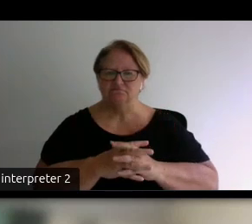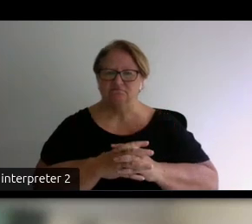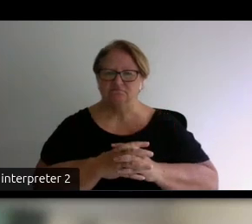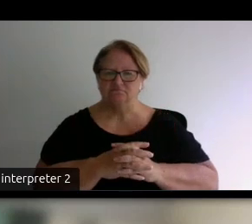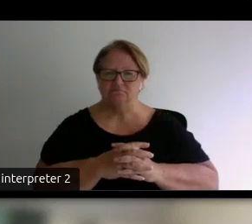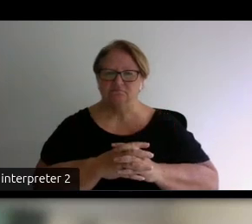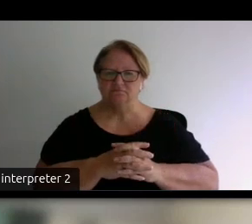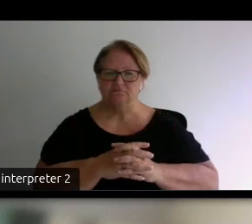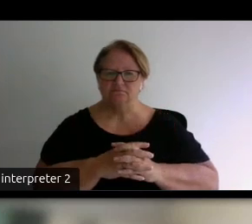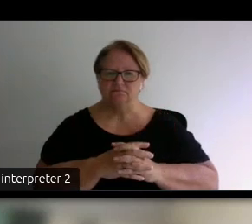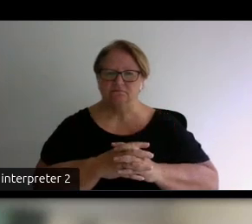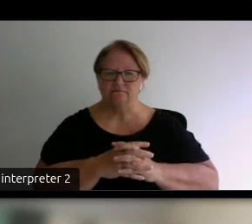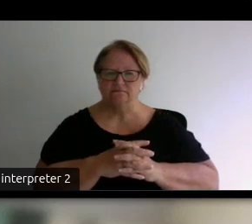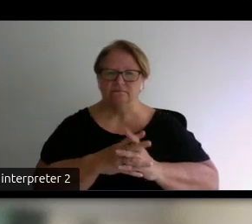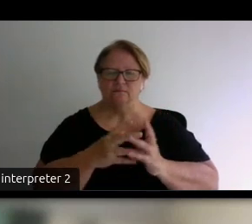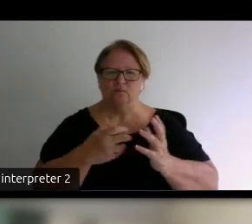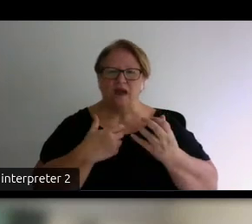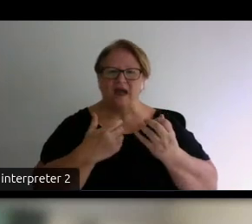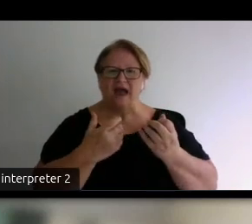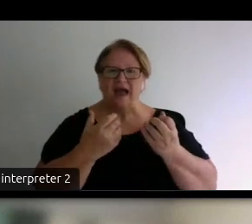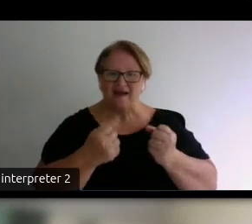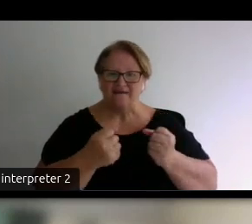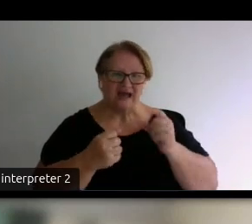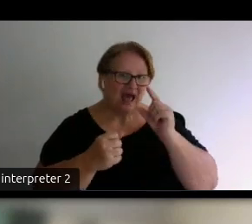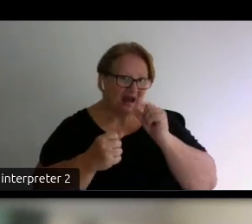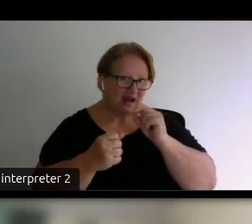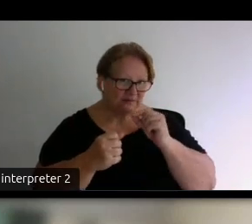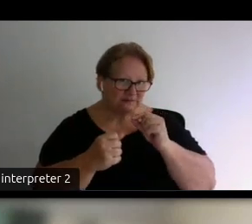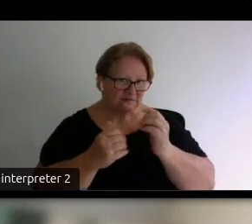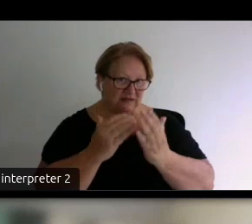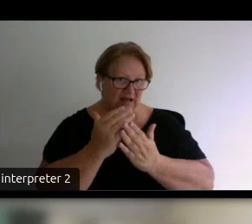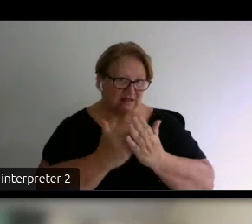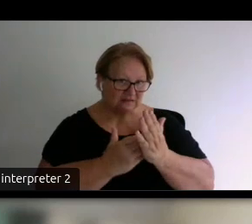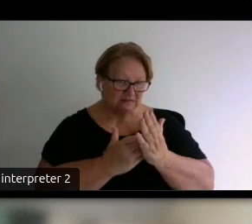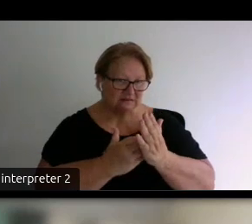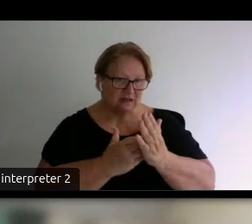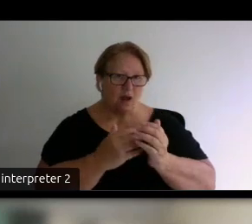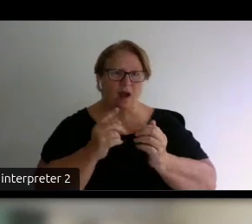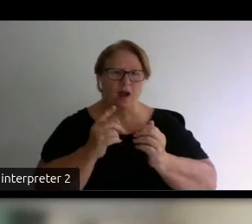an eligibility criteria for clients that are being referred through, we certainly don't have that